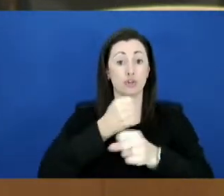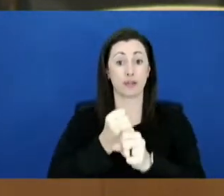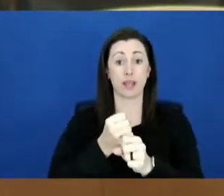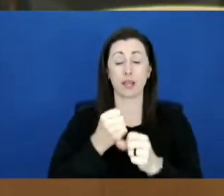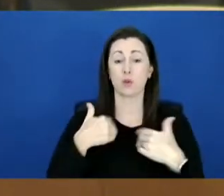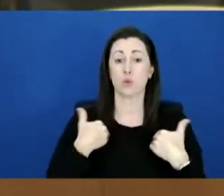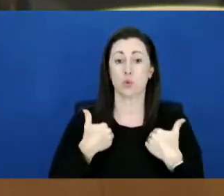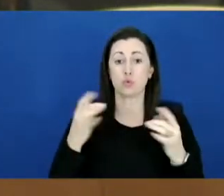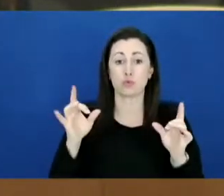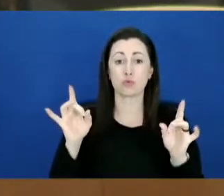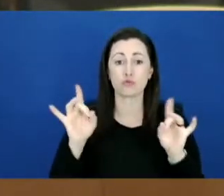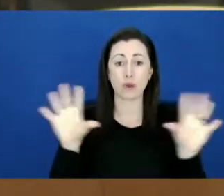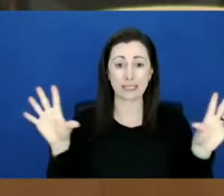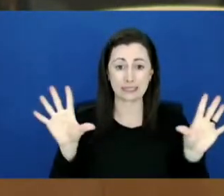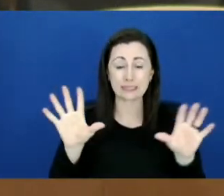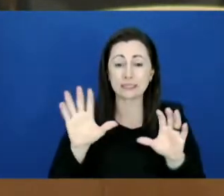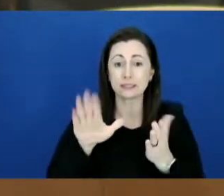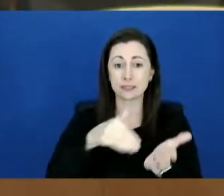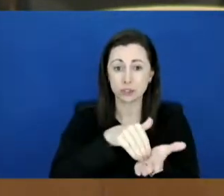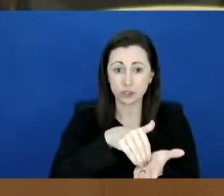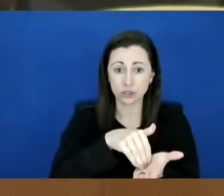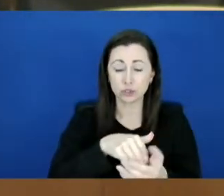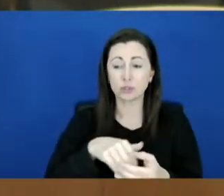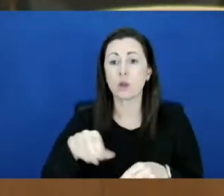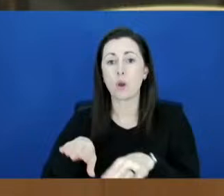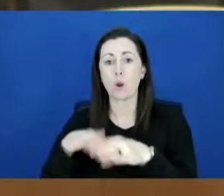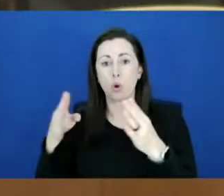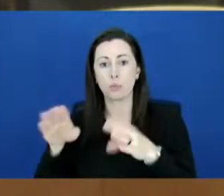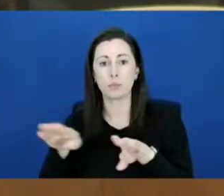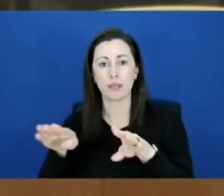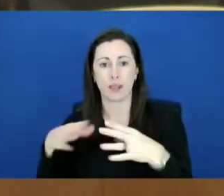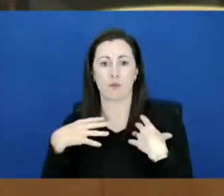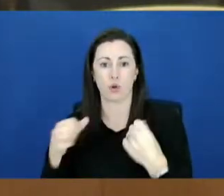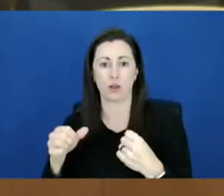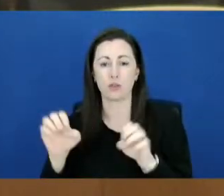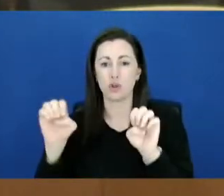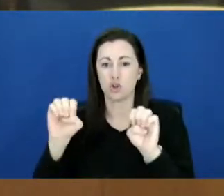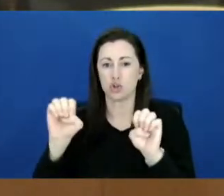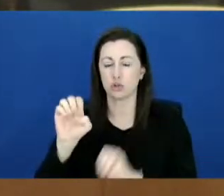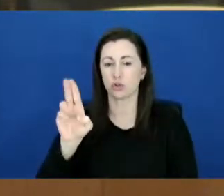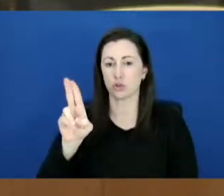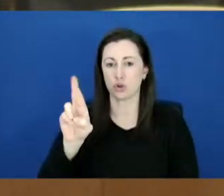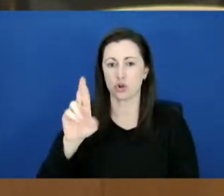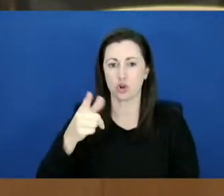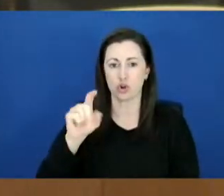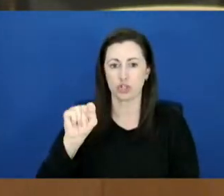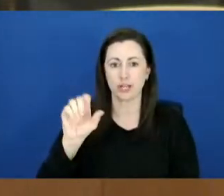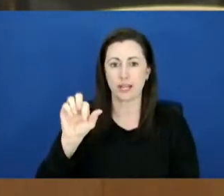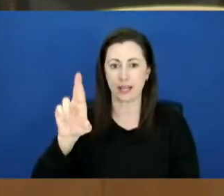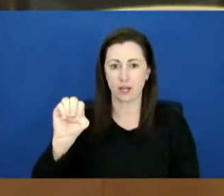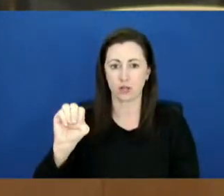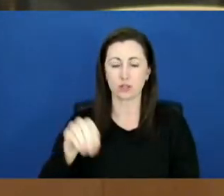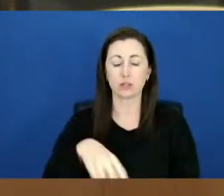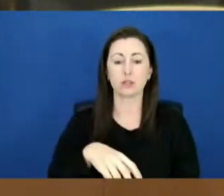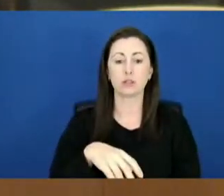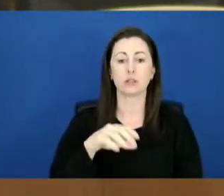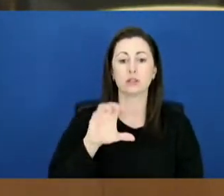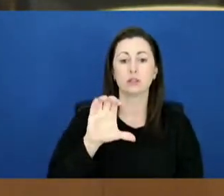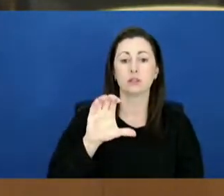IMPACTED FAMILIES, TO THE CREATION OF THE YOUTH CRISIS